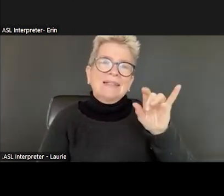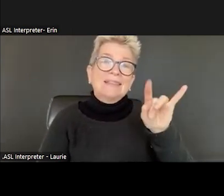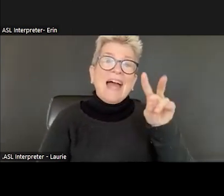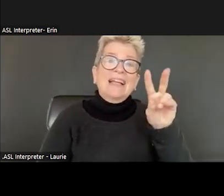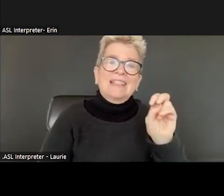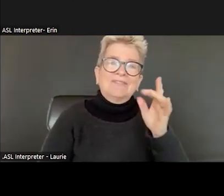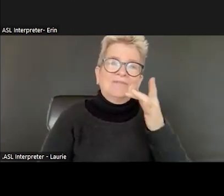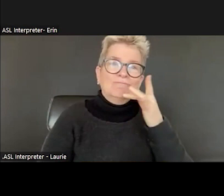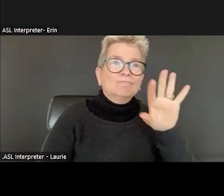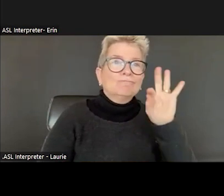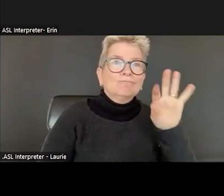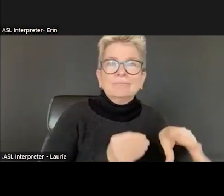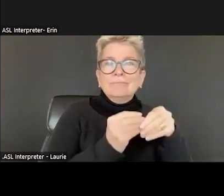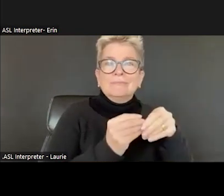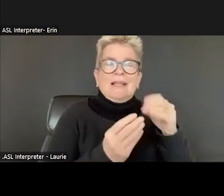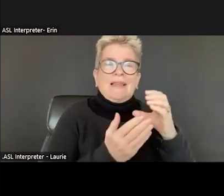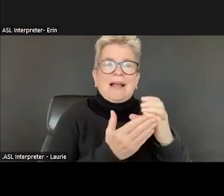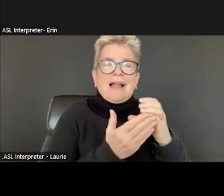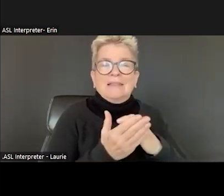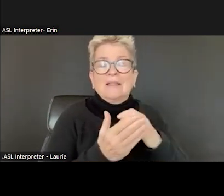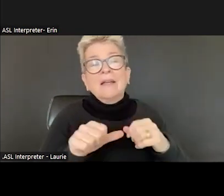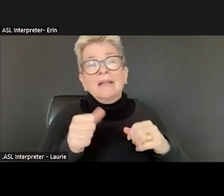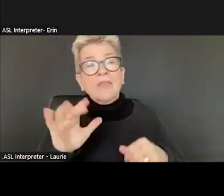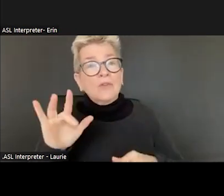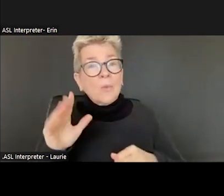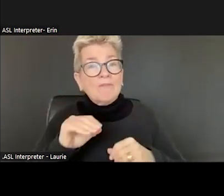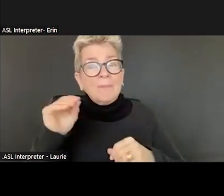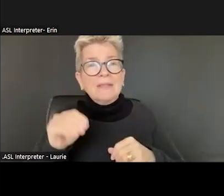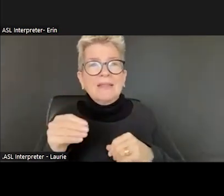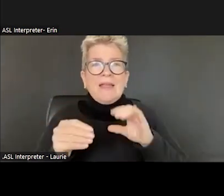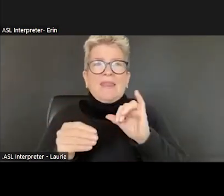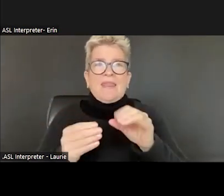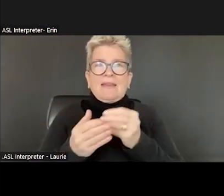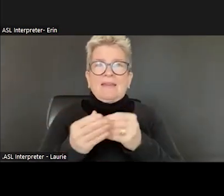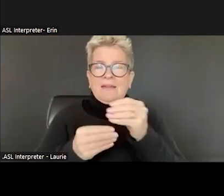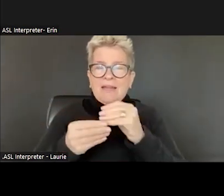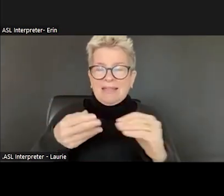schools, it is embedded in another class. So there is an elective course that has